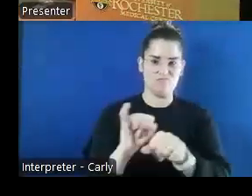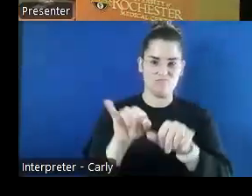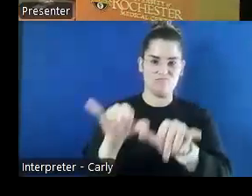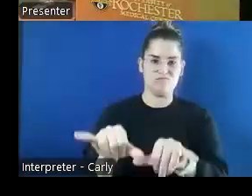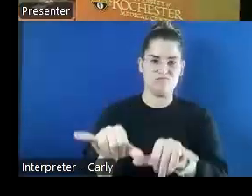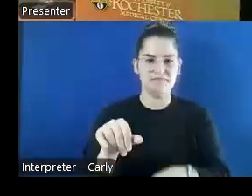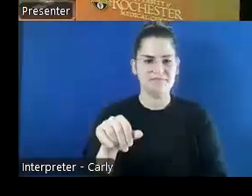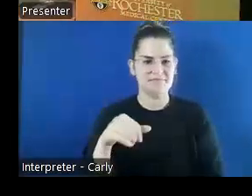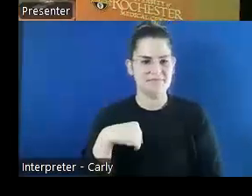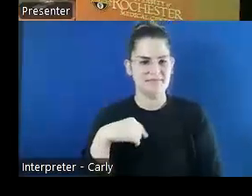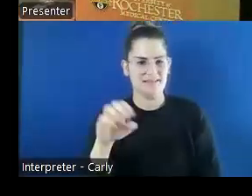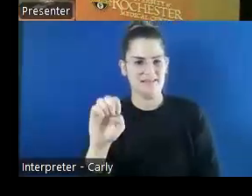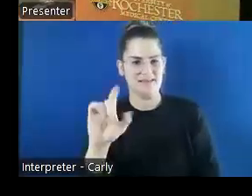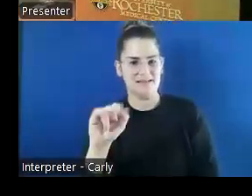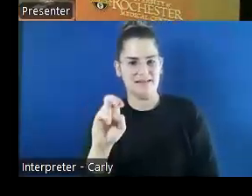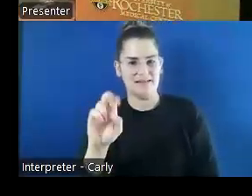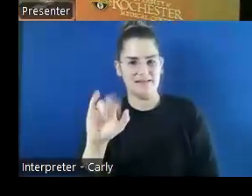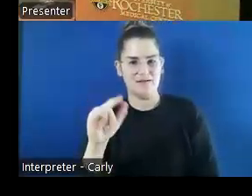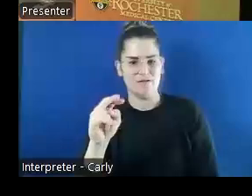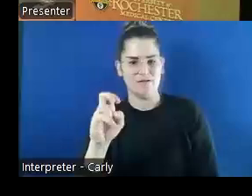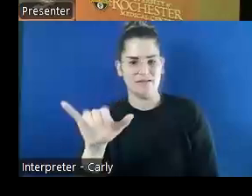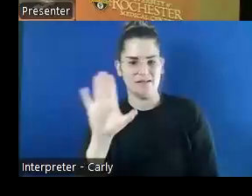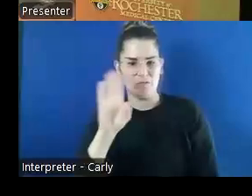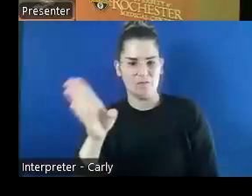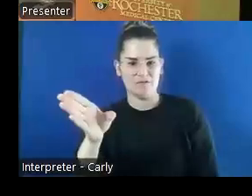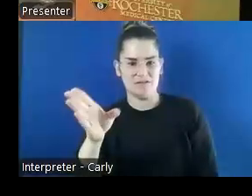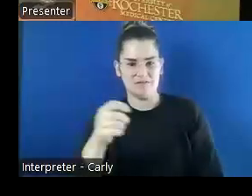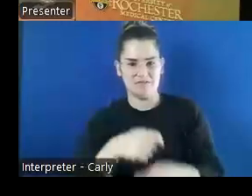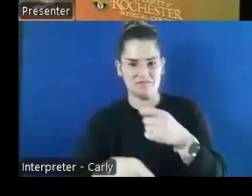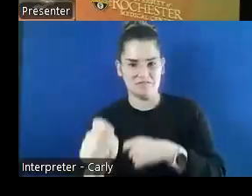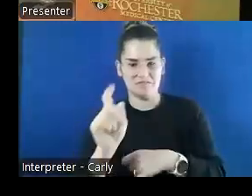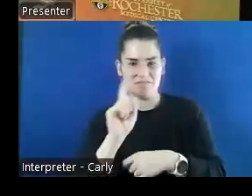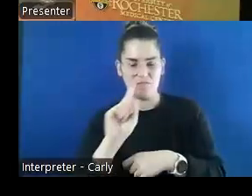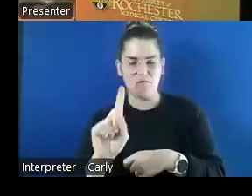uh Ela rney myips clinician in the operation clinic and so with that I'll get out of the